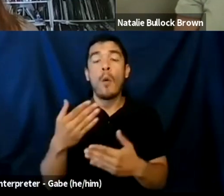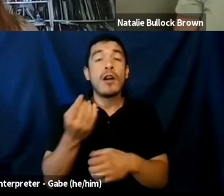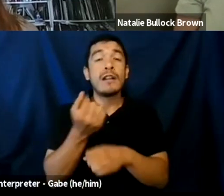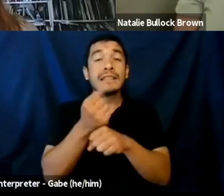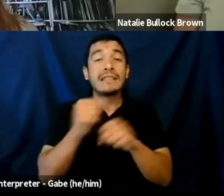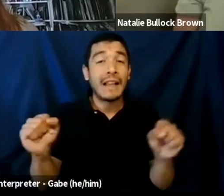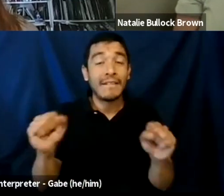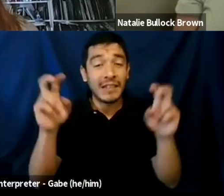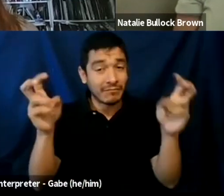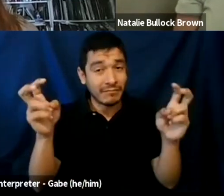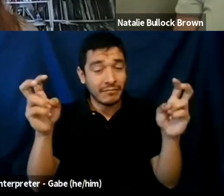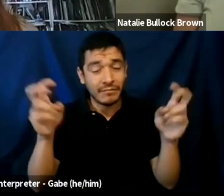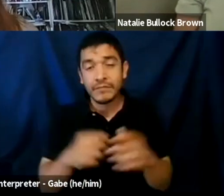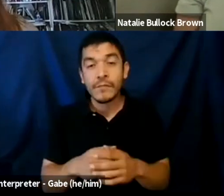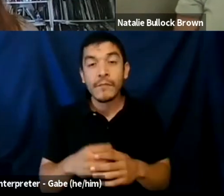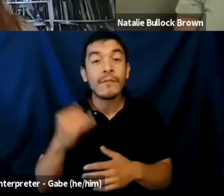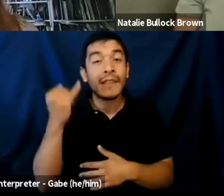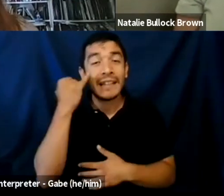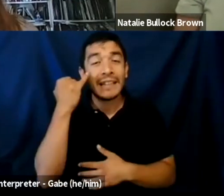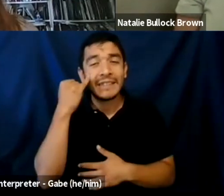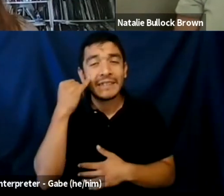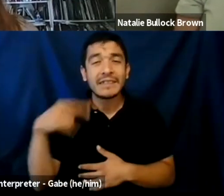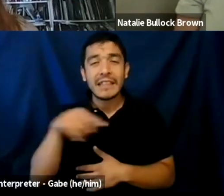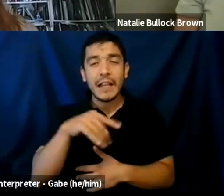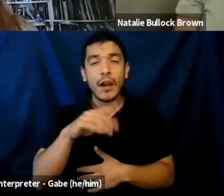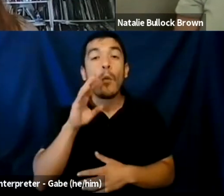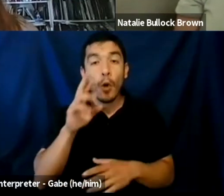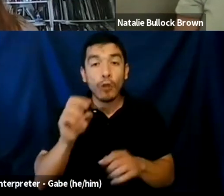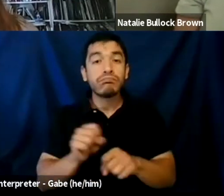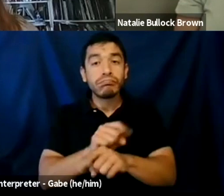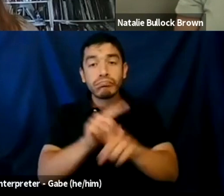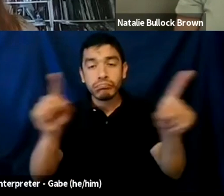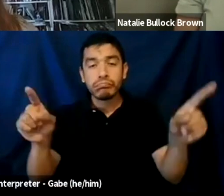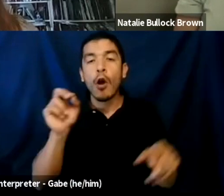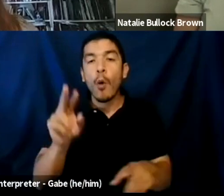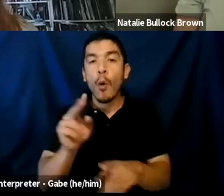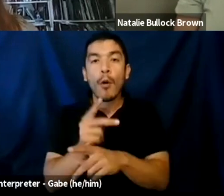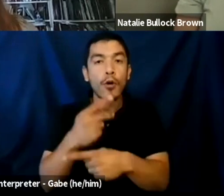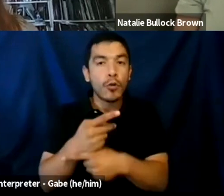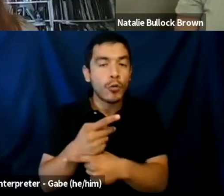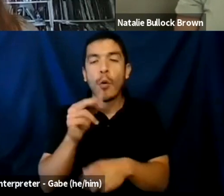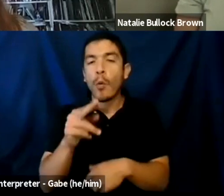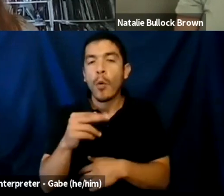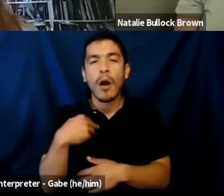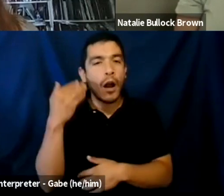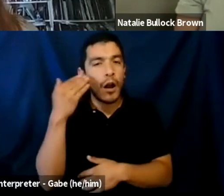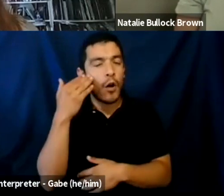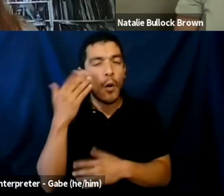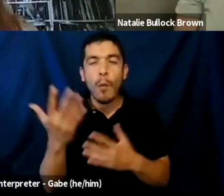So, like if this were to get published or produced, or I don't even know what the technical terms are.